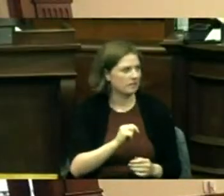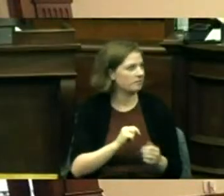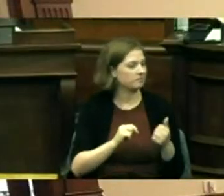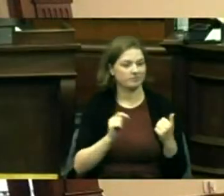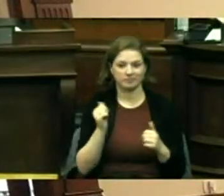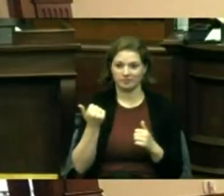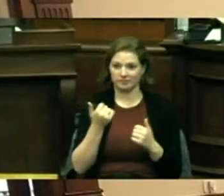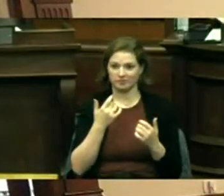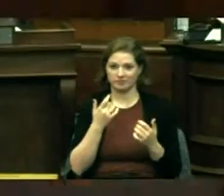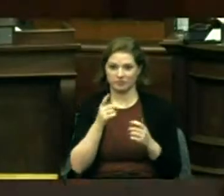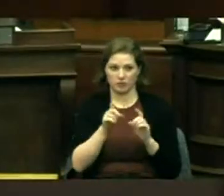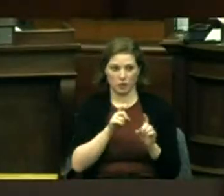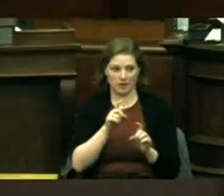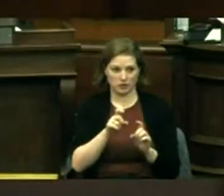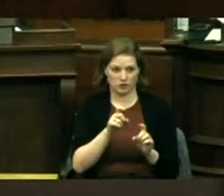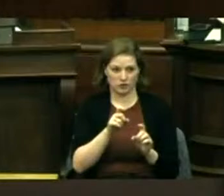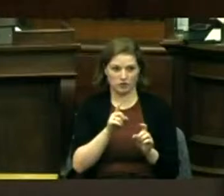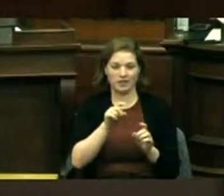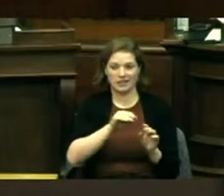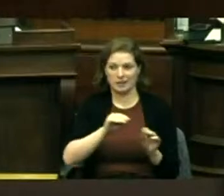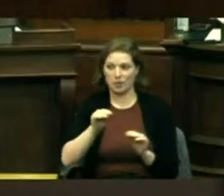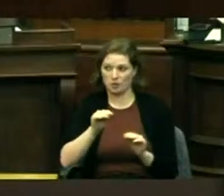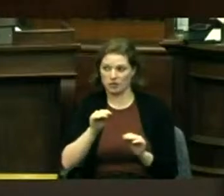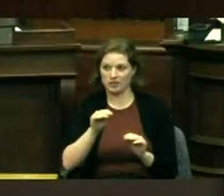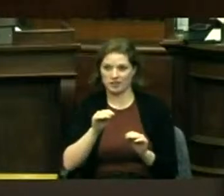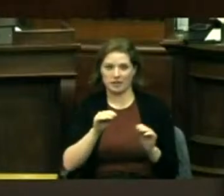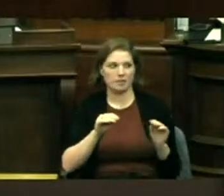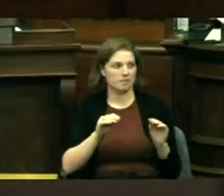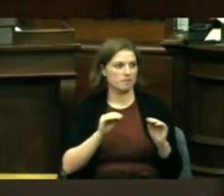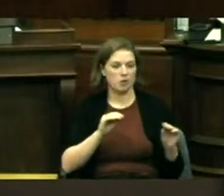That's helpful. Appreciate it.